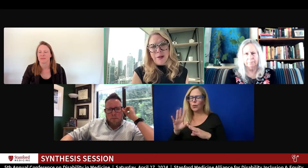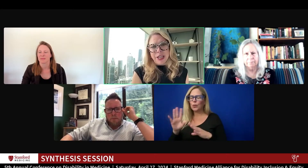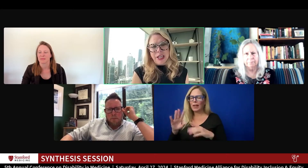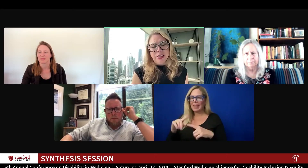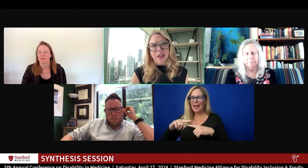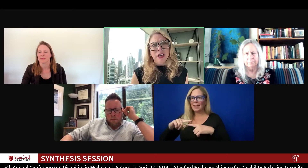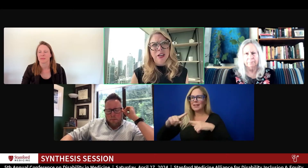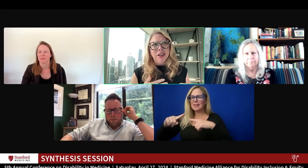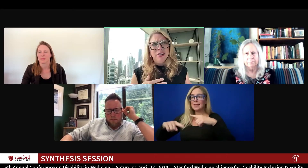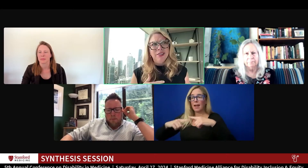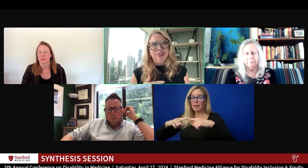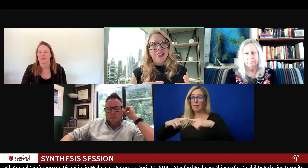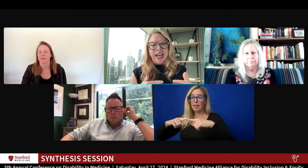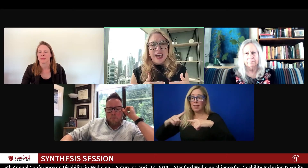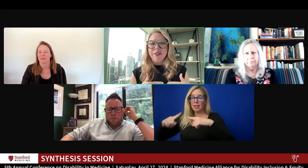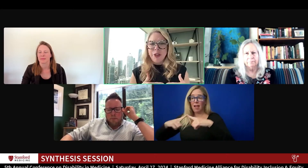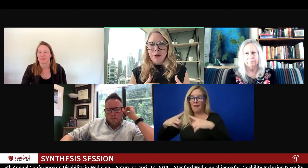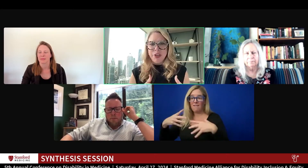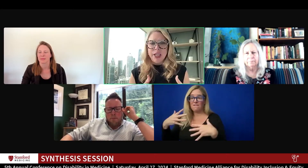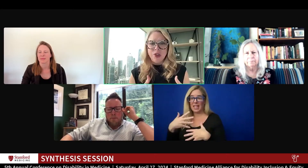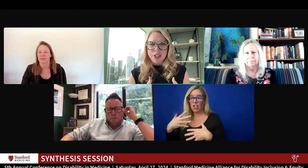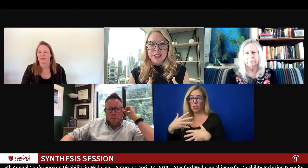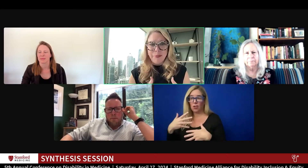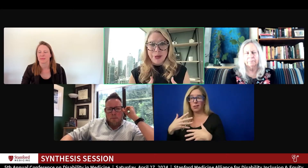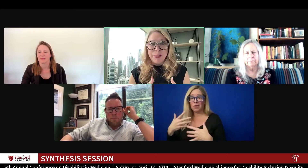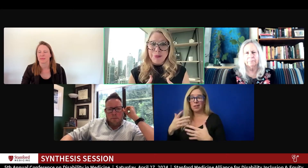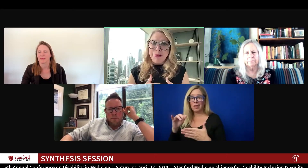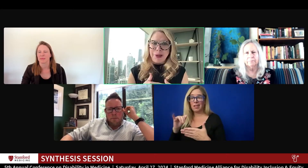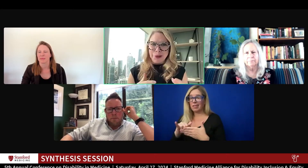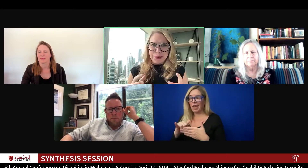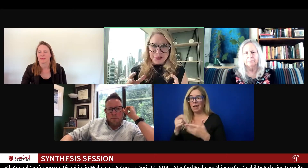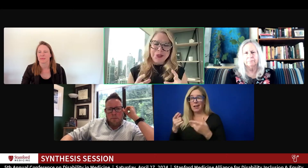happening. and the lack of communication that's happening between medical schools,